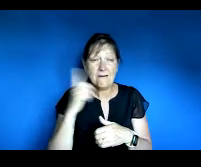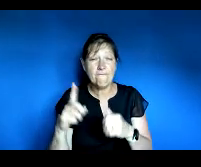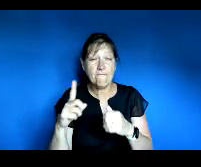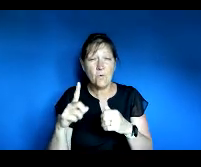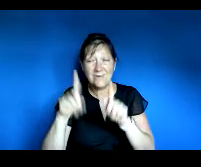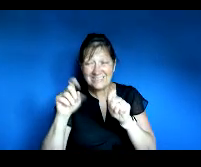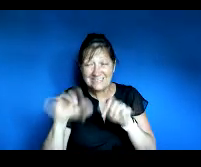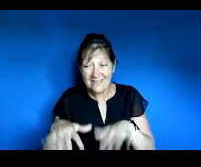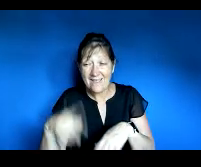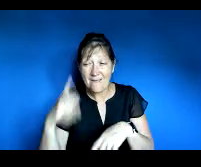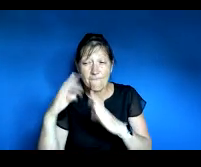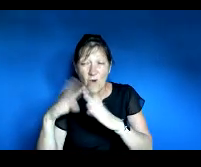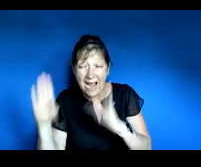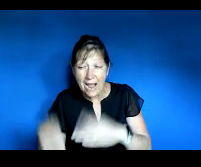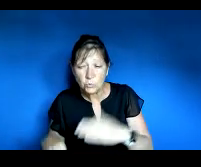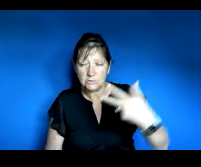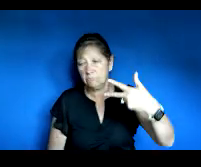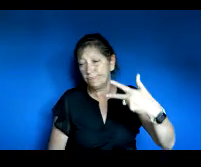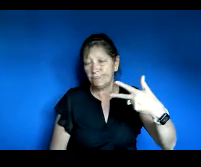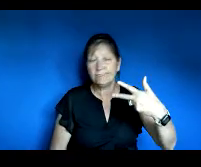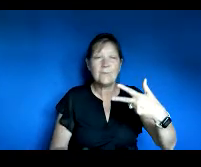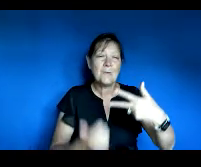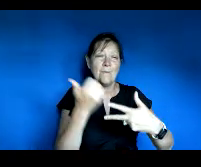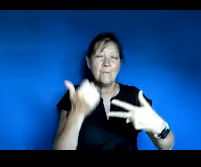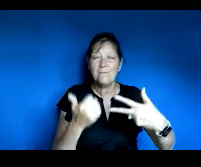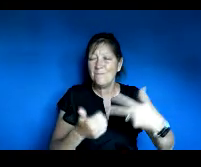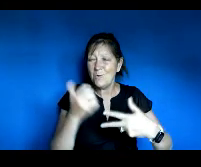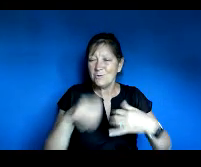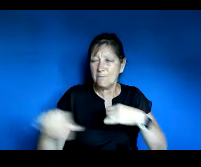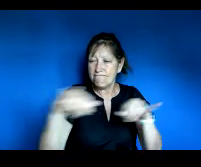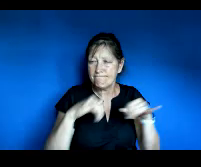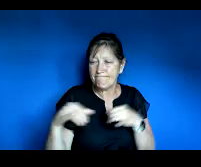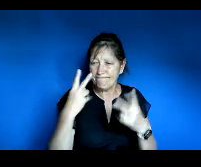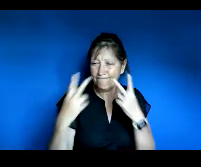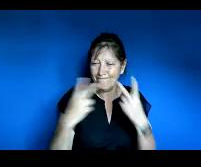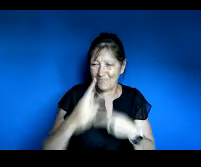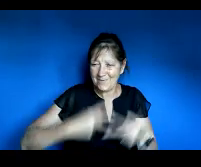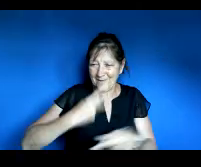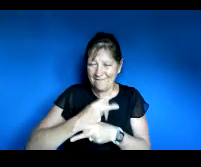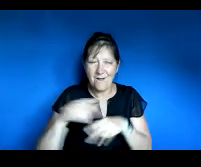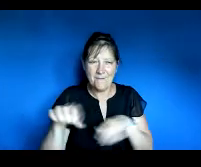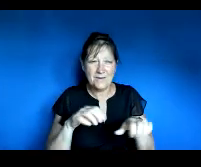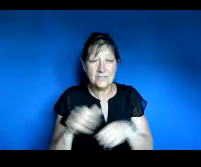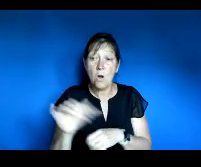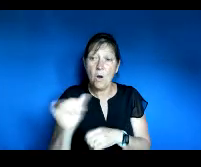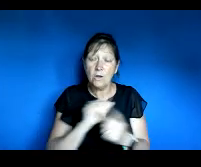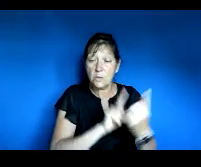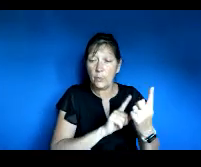Those are our most common types of accommodations. Though, we do provide them in clinical settings where students have placements,